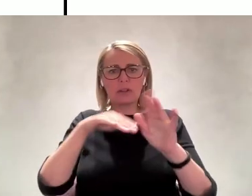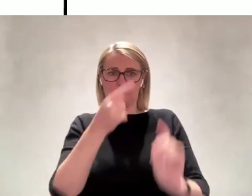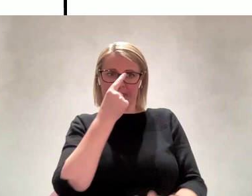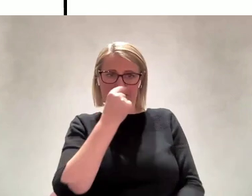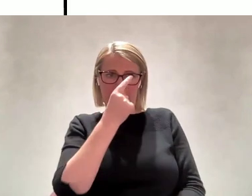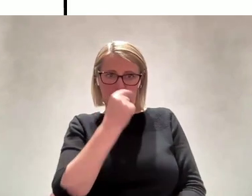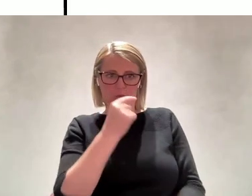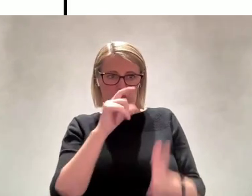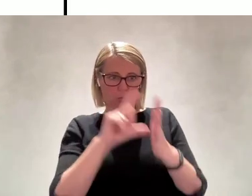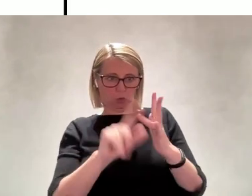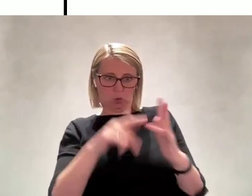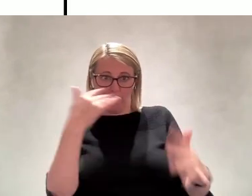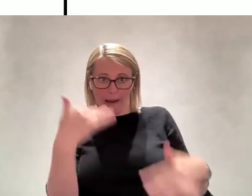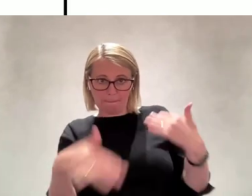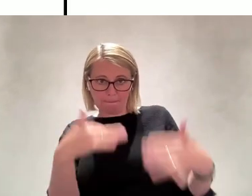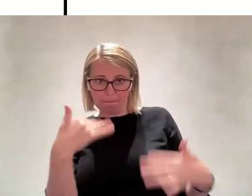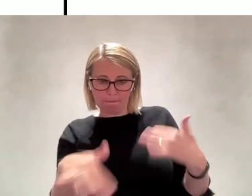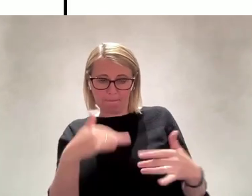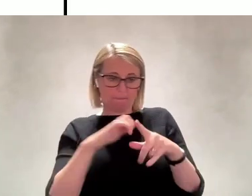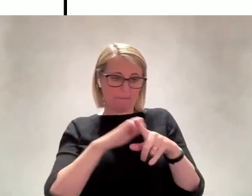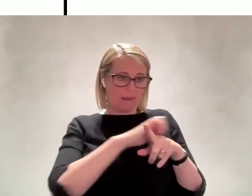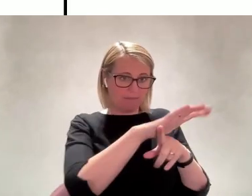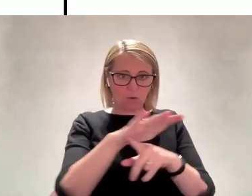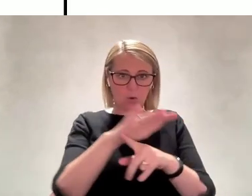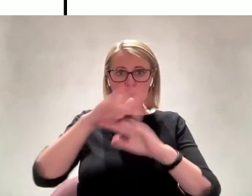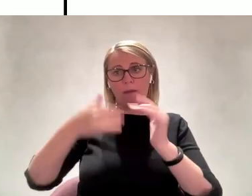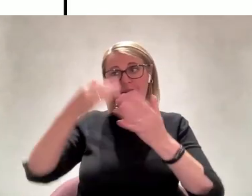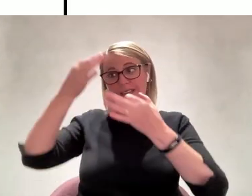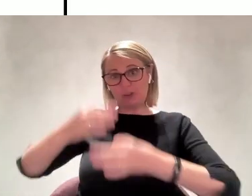at a potential to do harm, influence on decision making